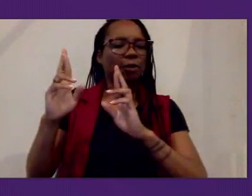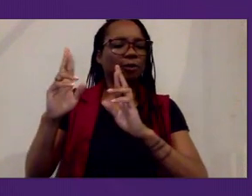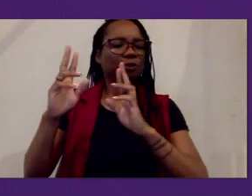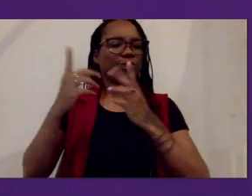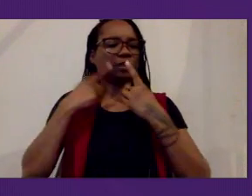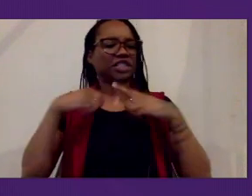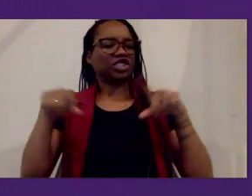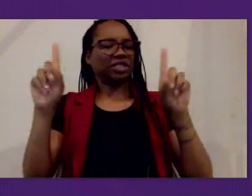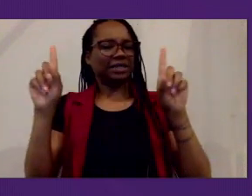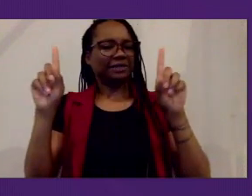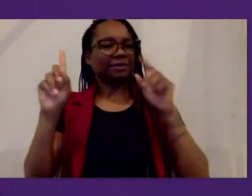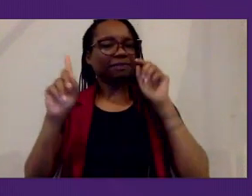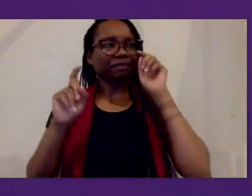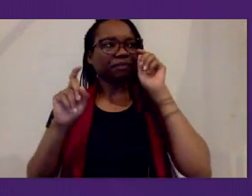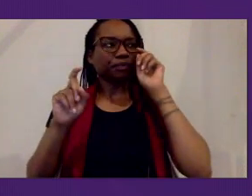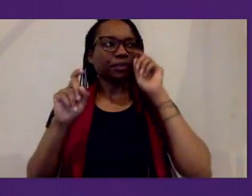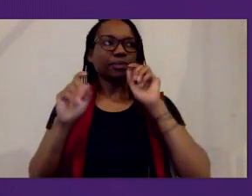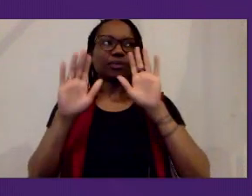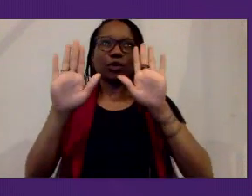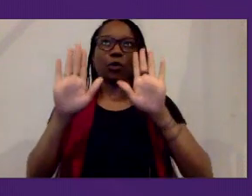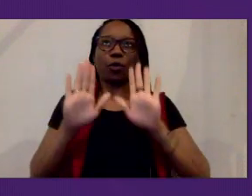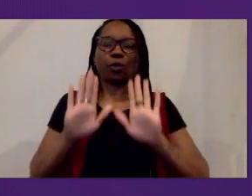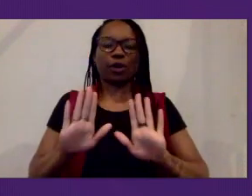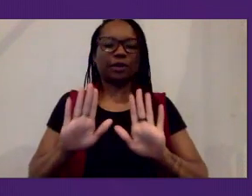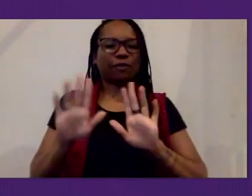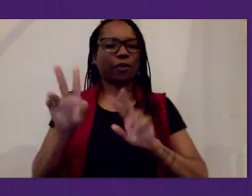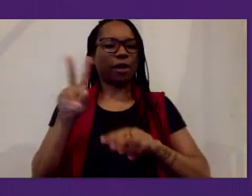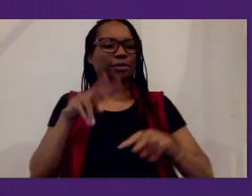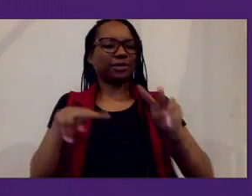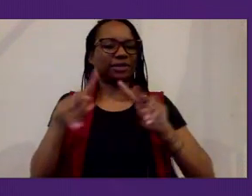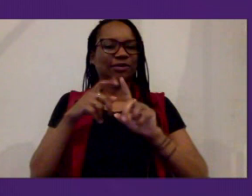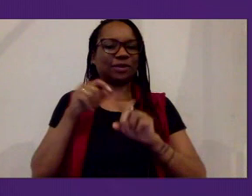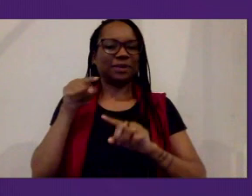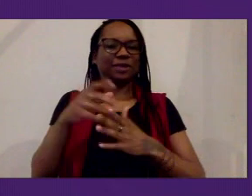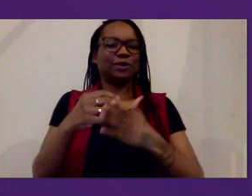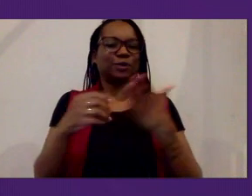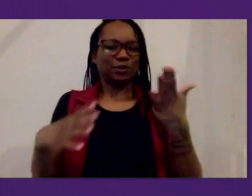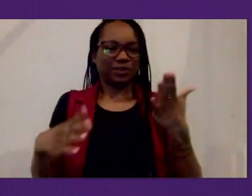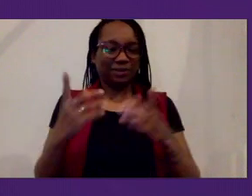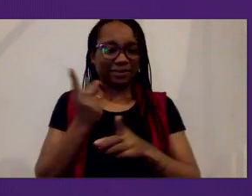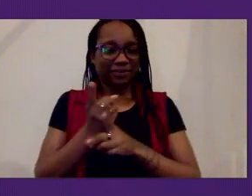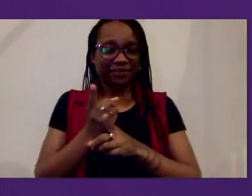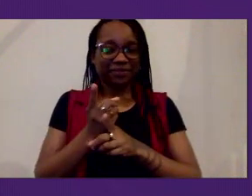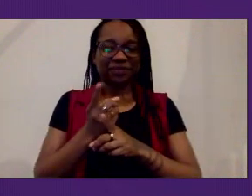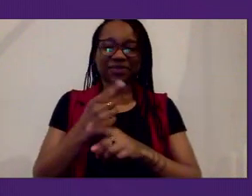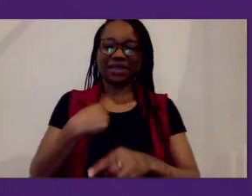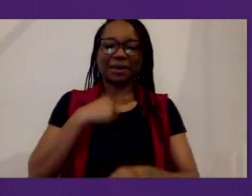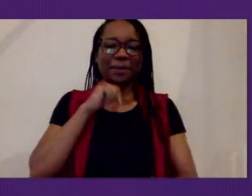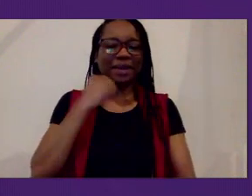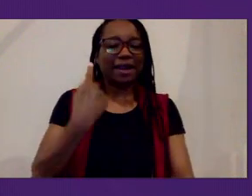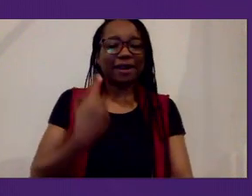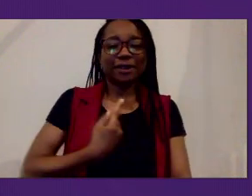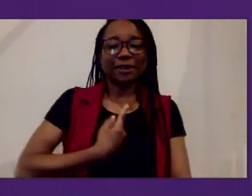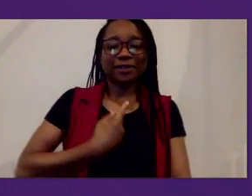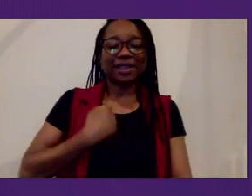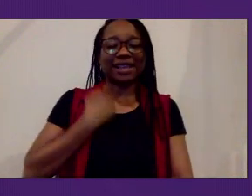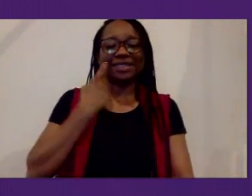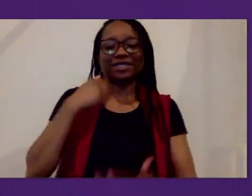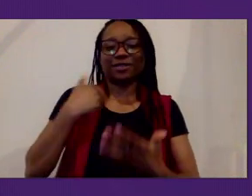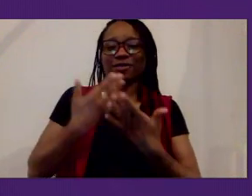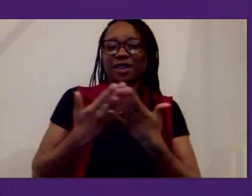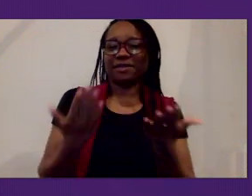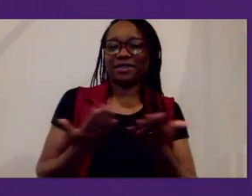Just wonderful observations from this learner. I'm not alone. I just got here from Ghana and then